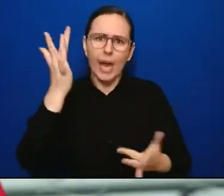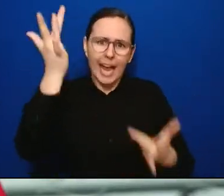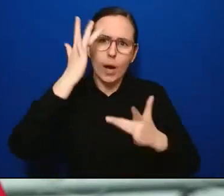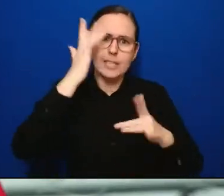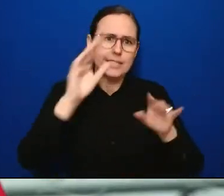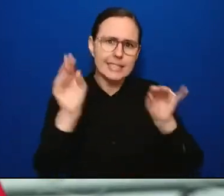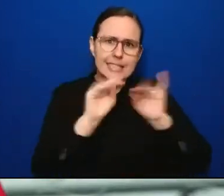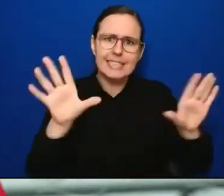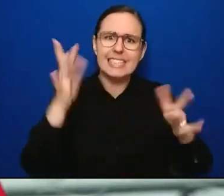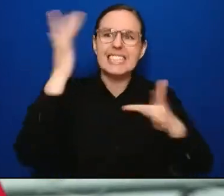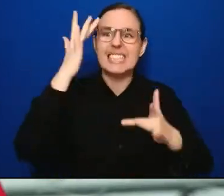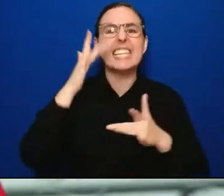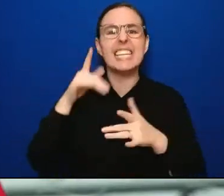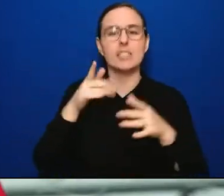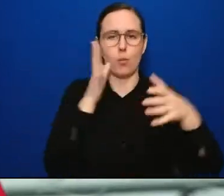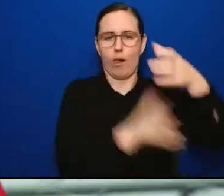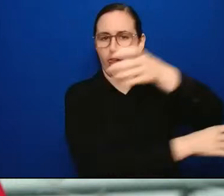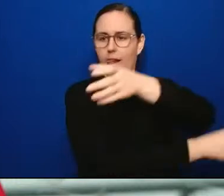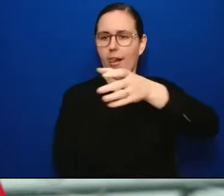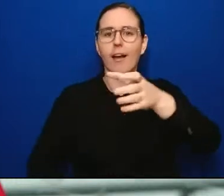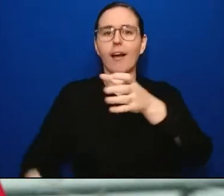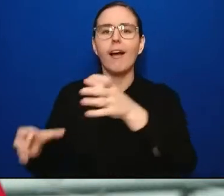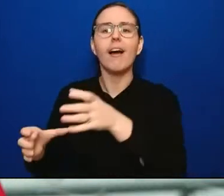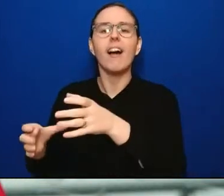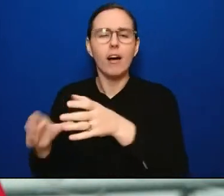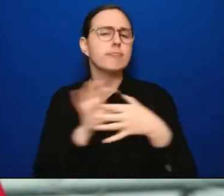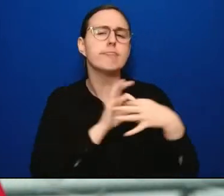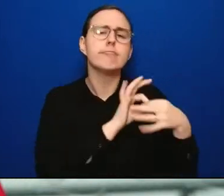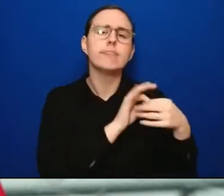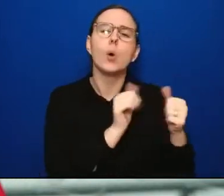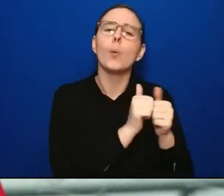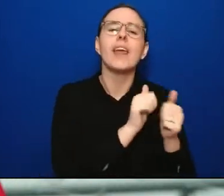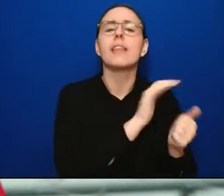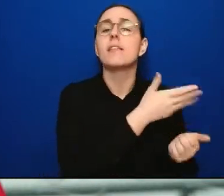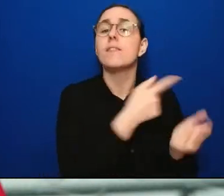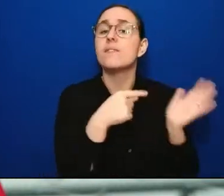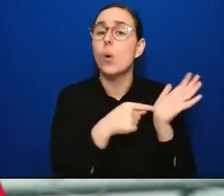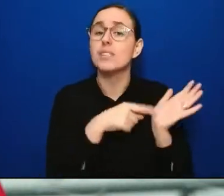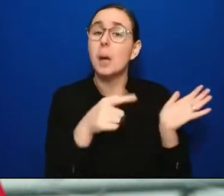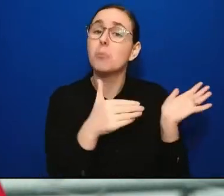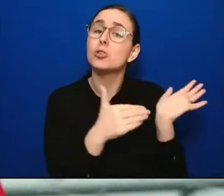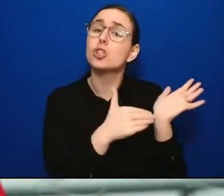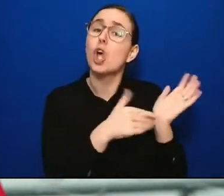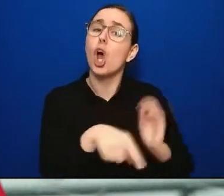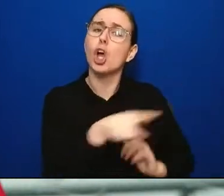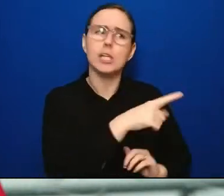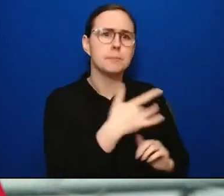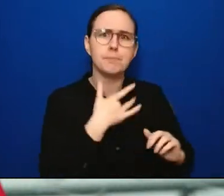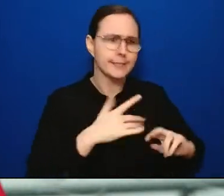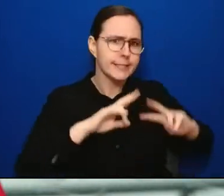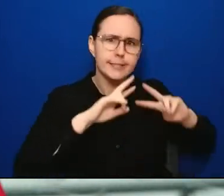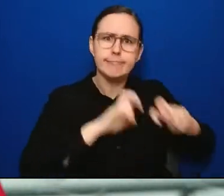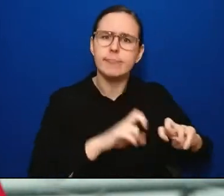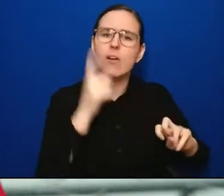testing from Sentinel physicians. We've got a way of doing that that we do for influenza. That will be